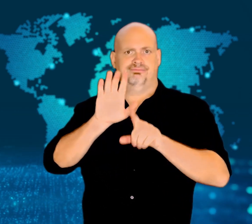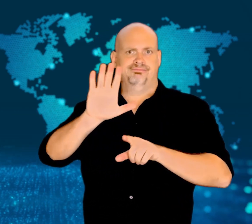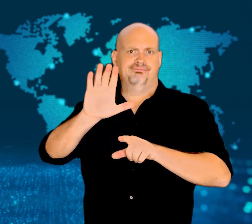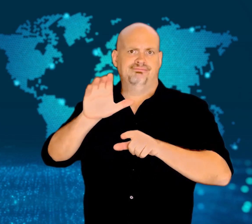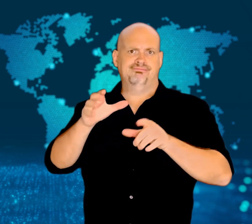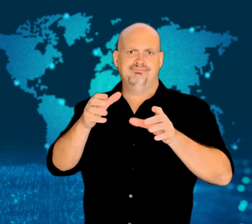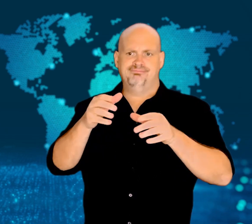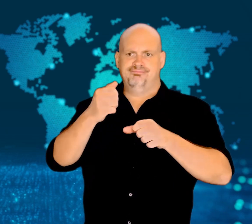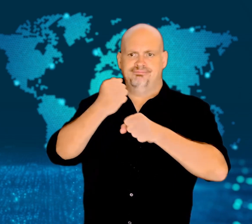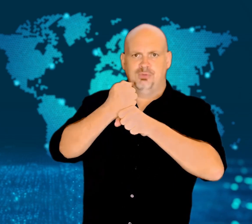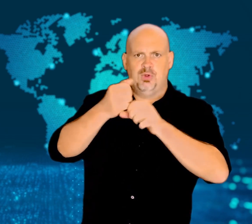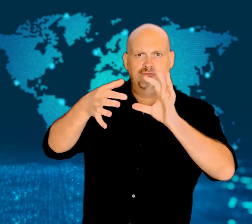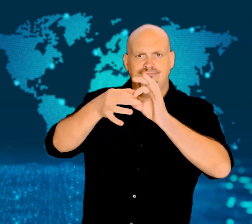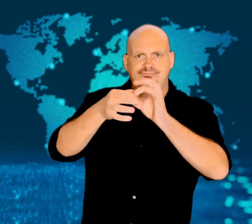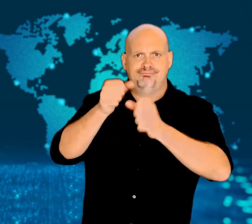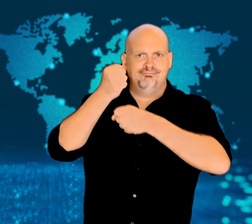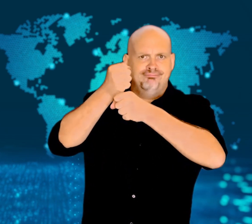were detained.